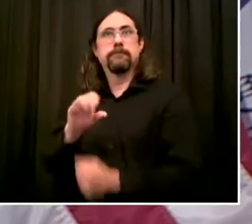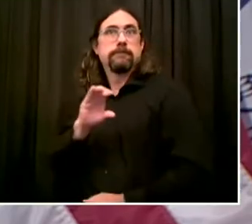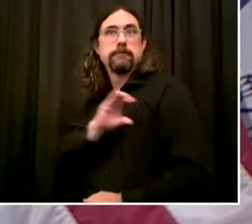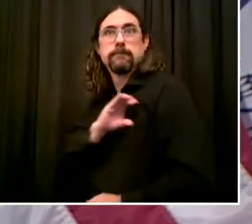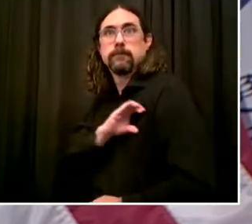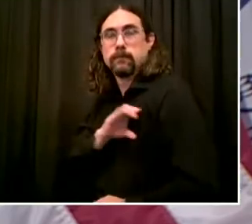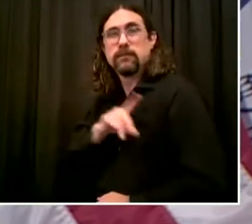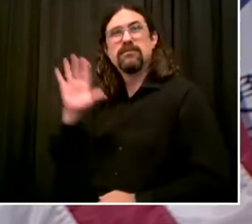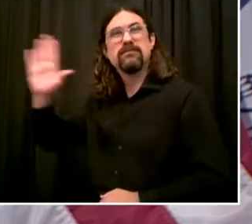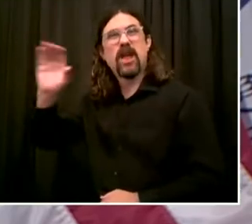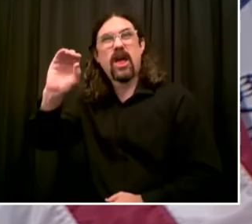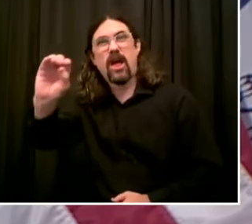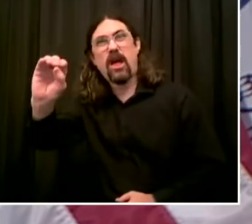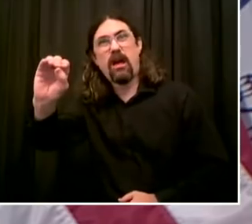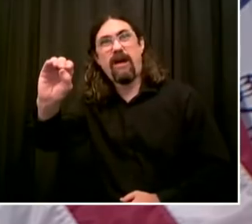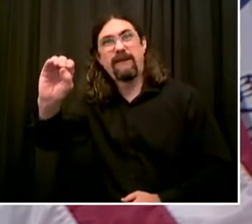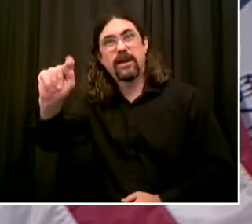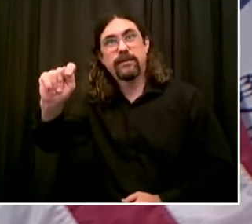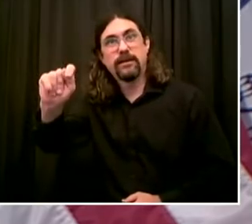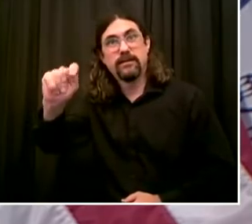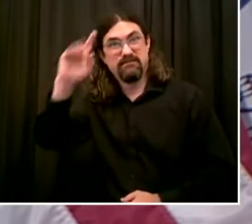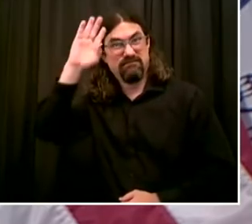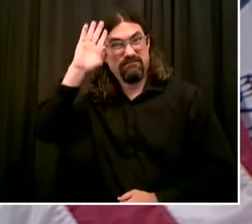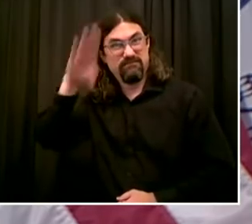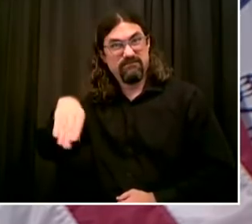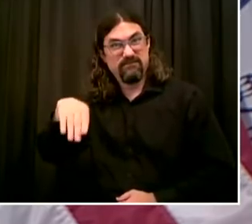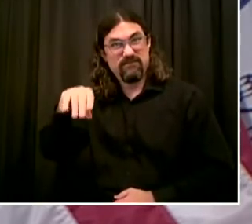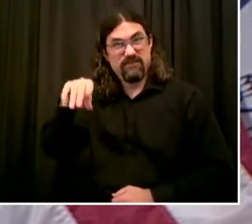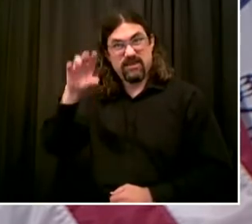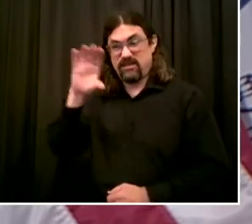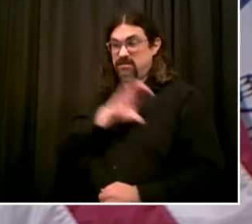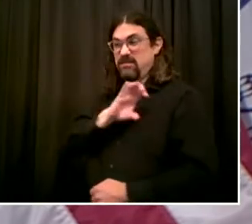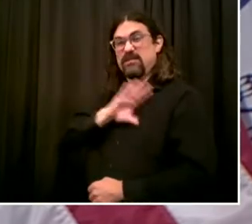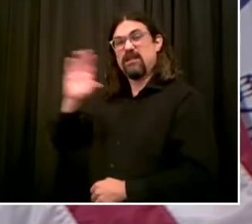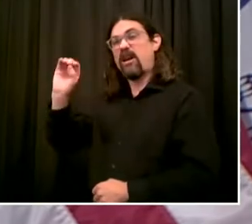DOLLARS OF OVERTIME FROM ASLT